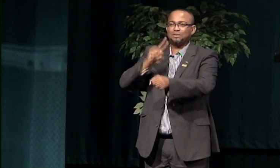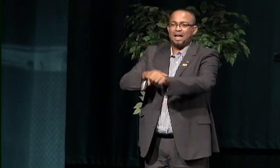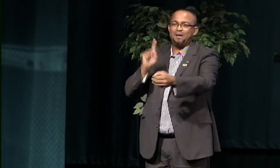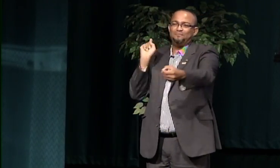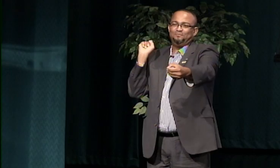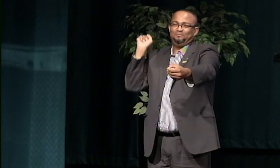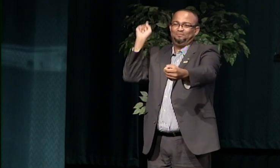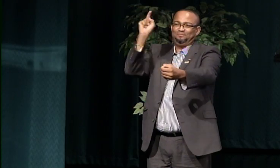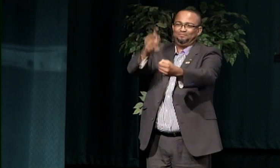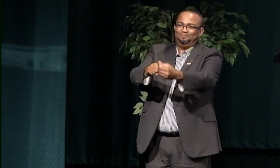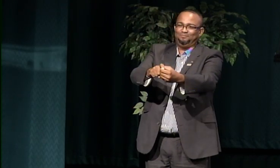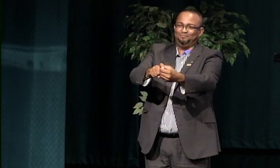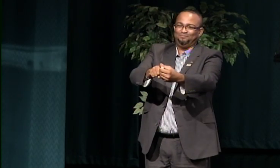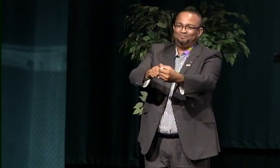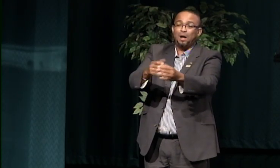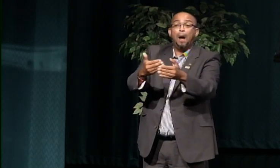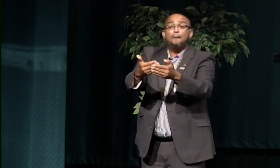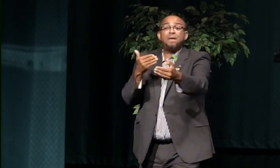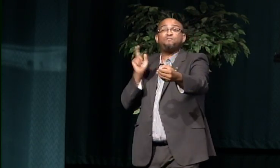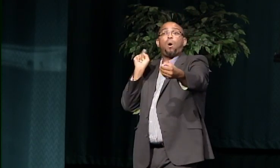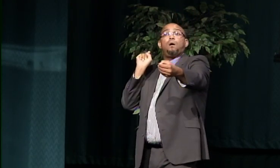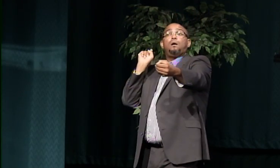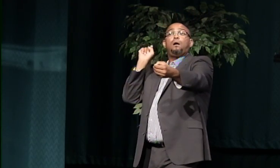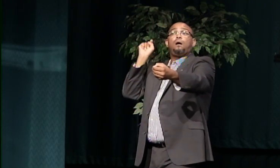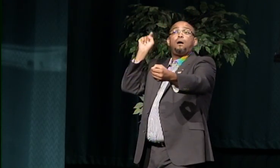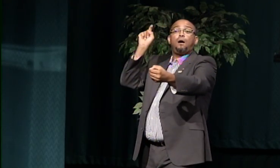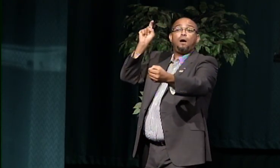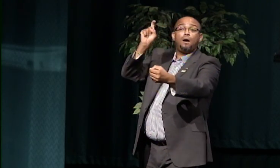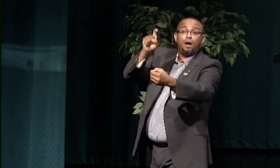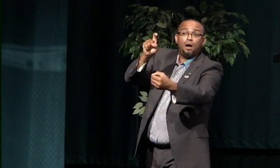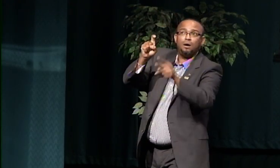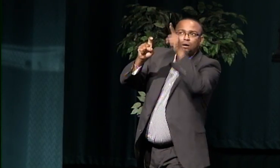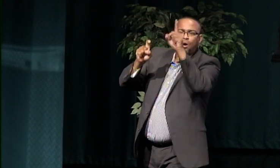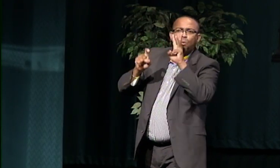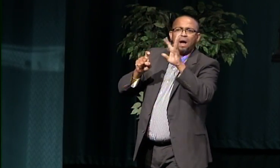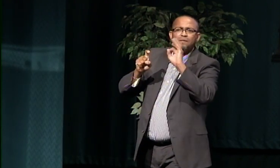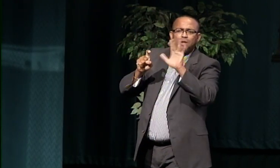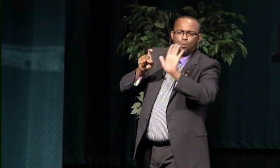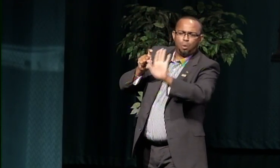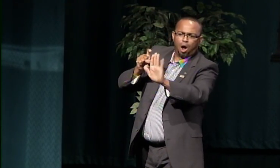And because of that,